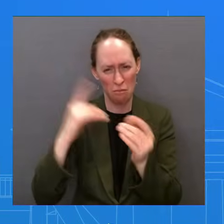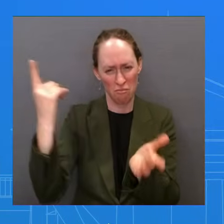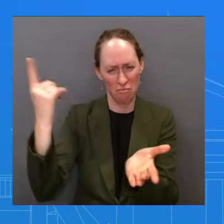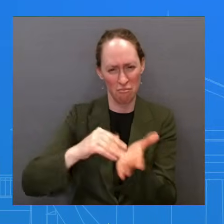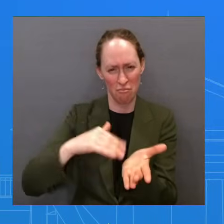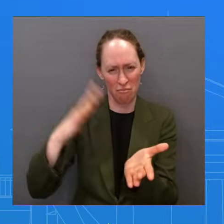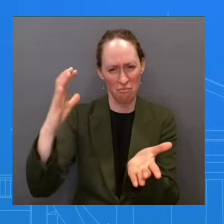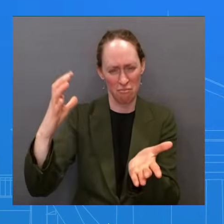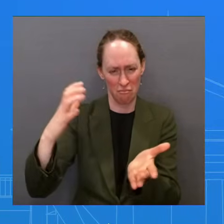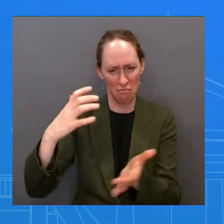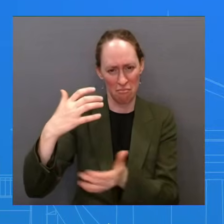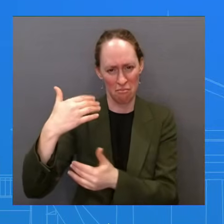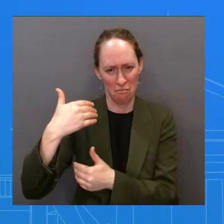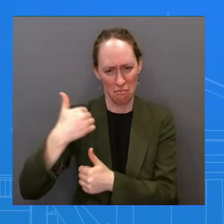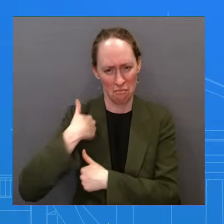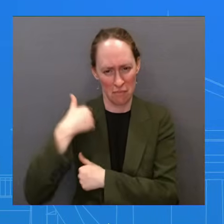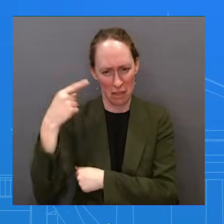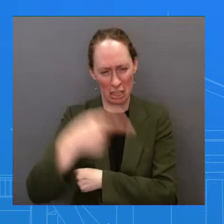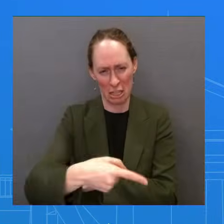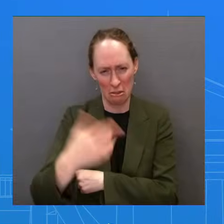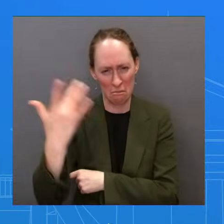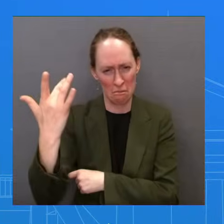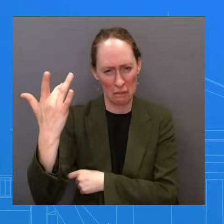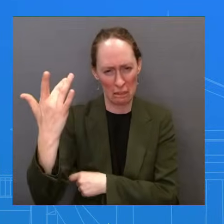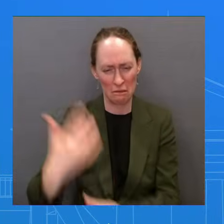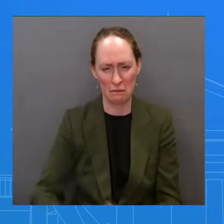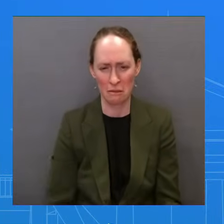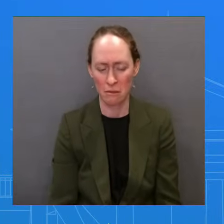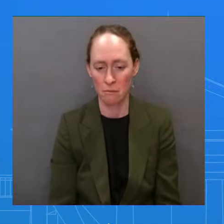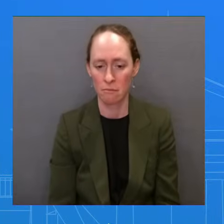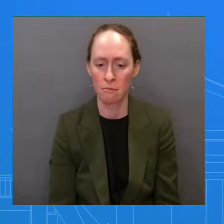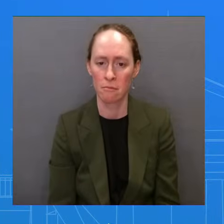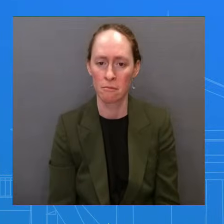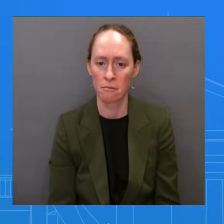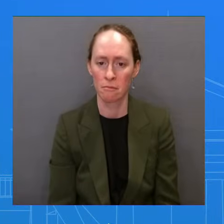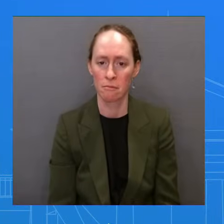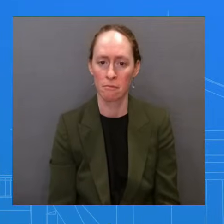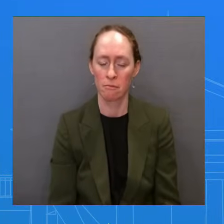We put forth a comprehensive immigration legislation,